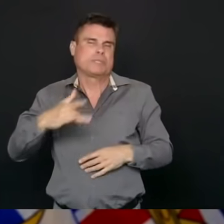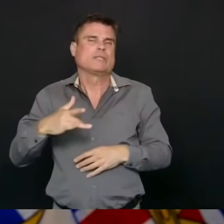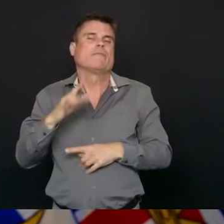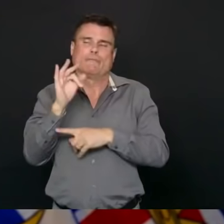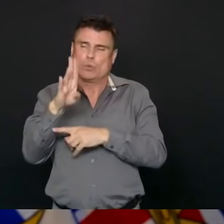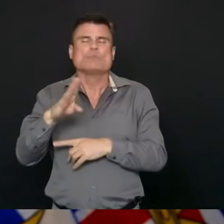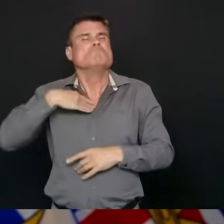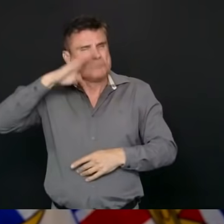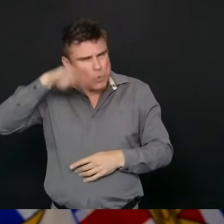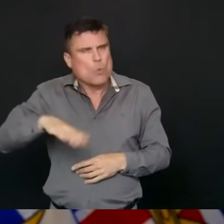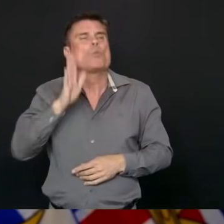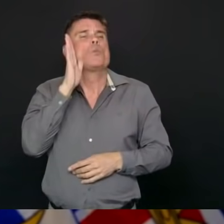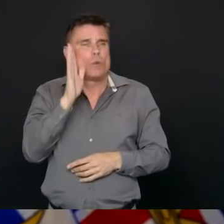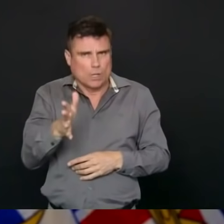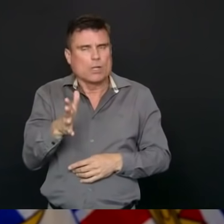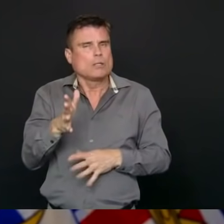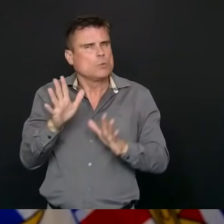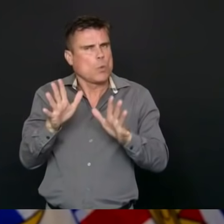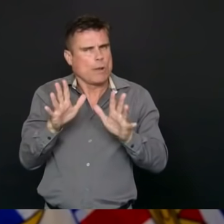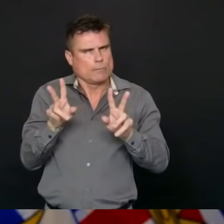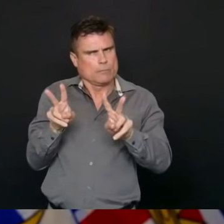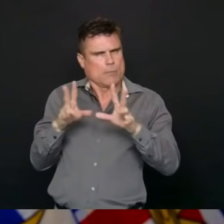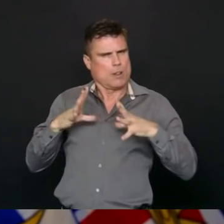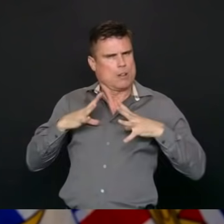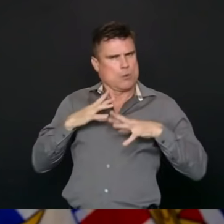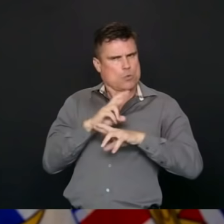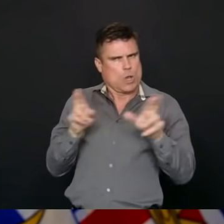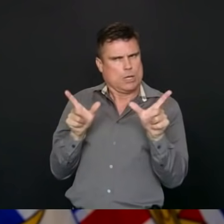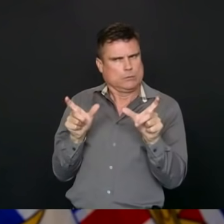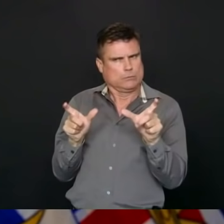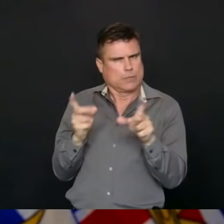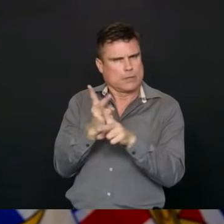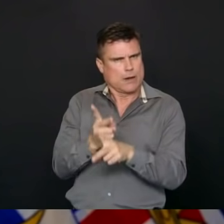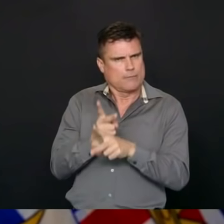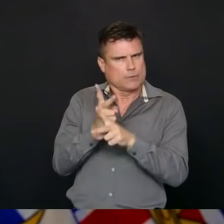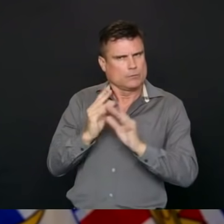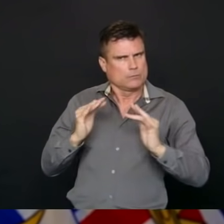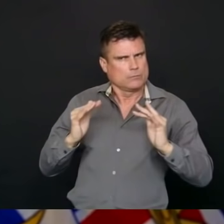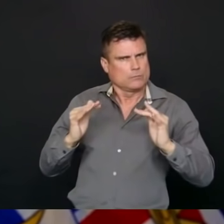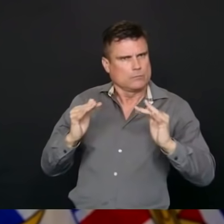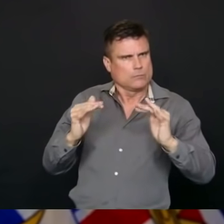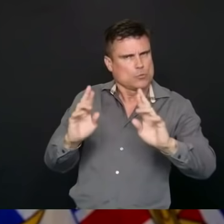carefully for COVID-19. Let's continue to stand together